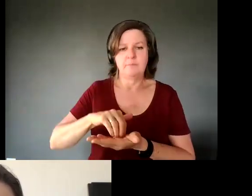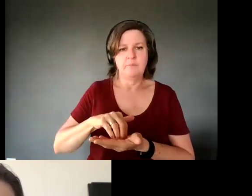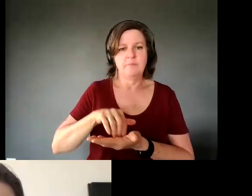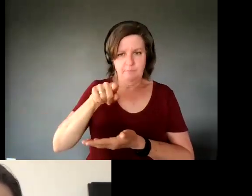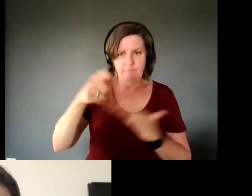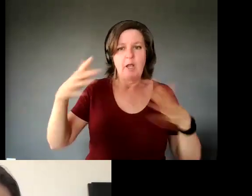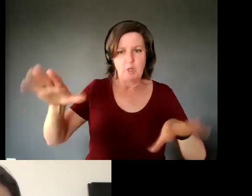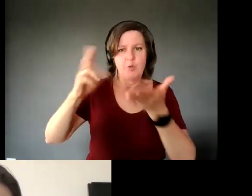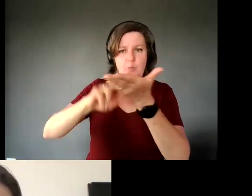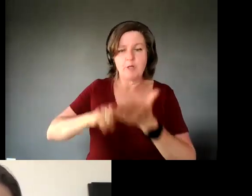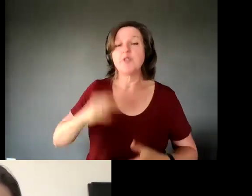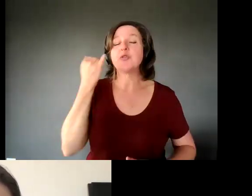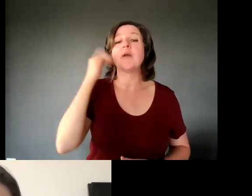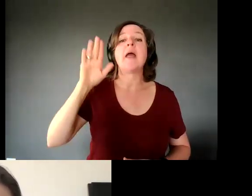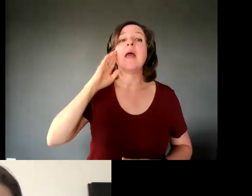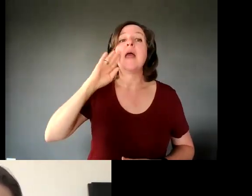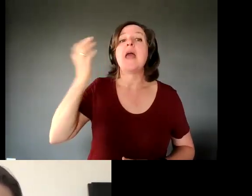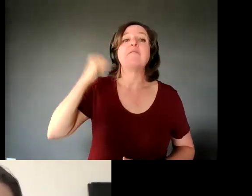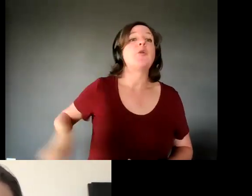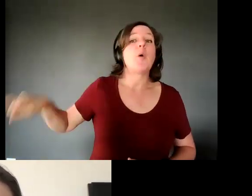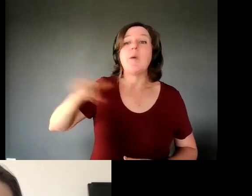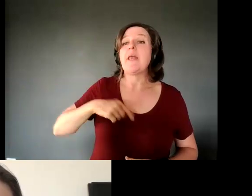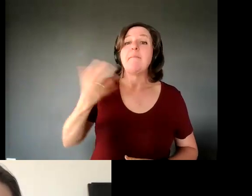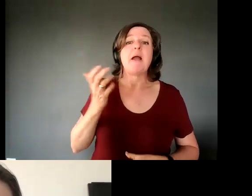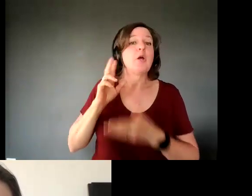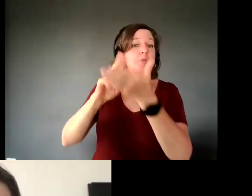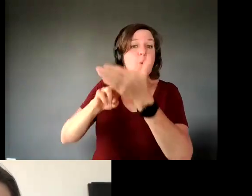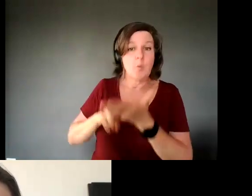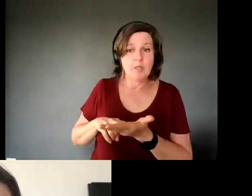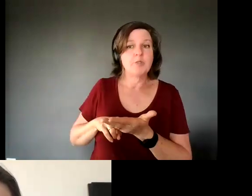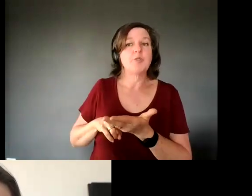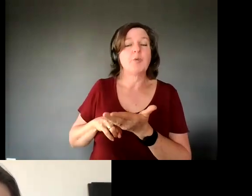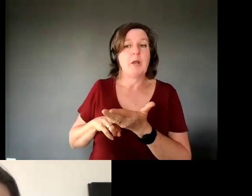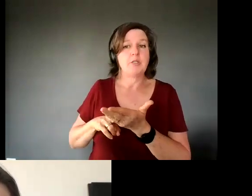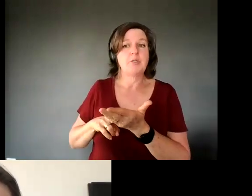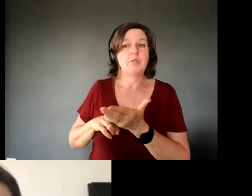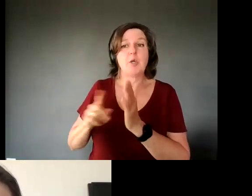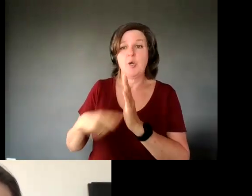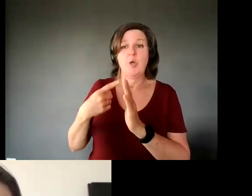If you know anyone else that wants to register once the recording is up, anybody can come in and